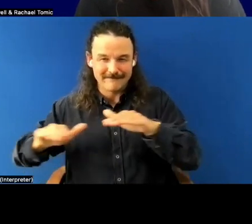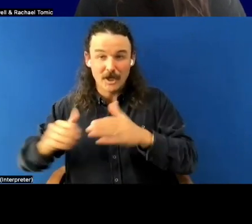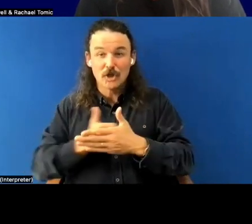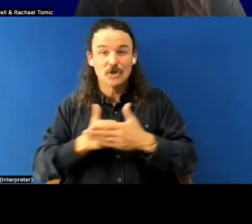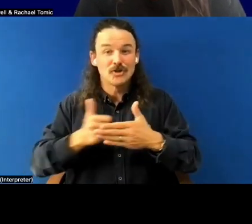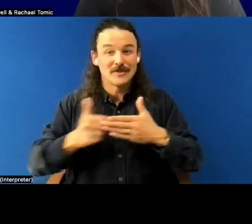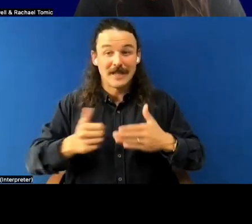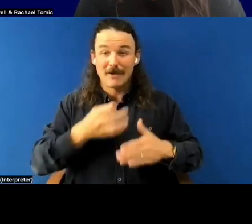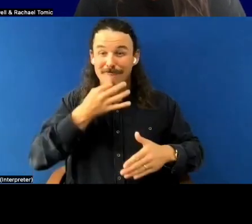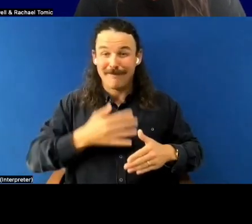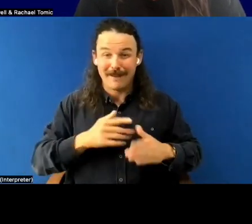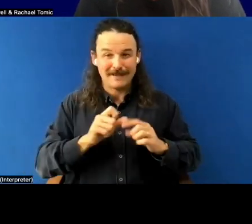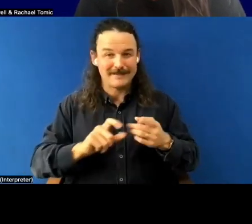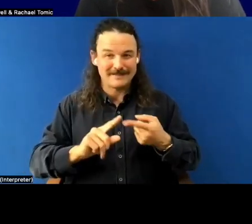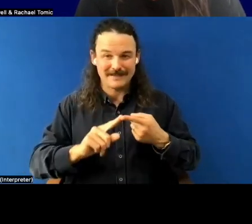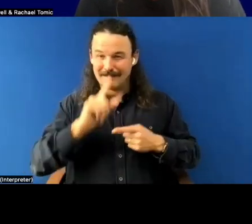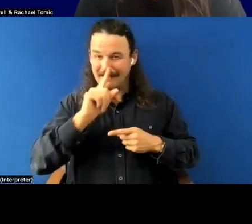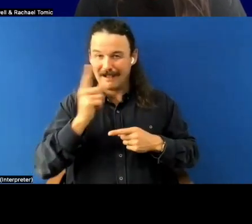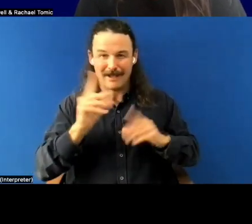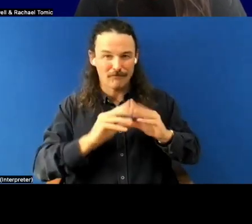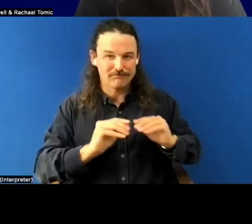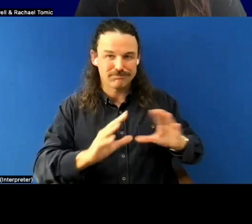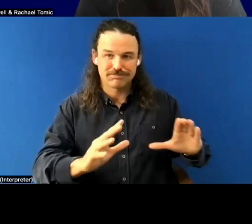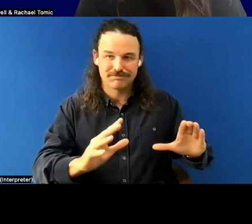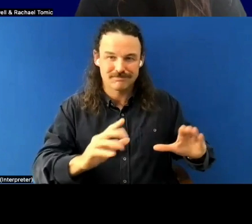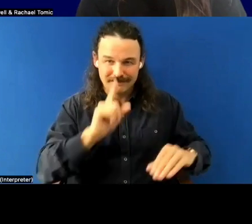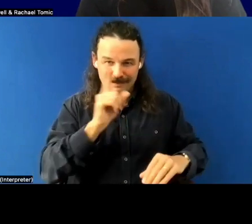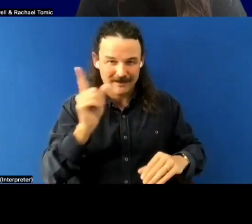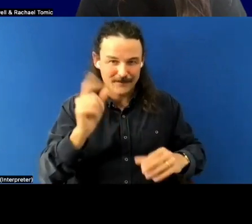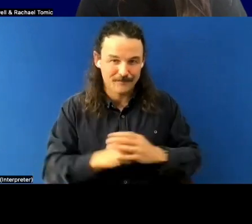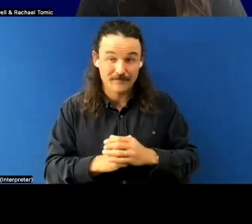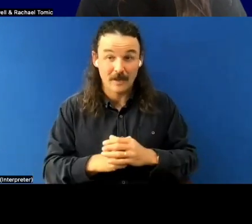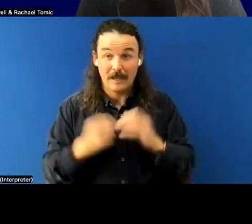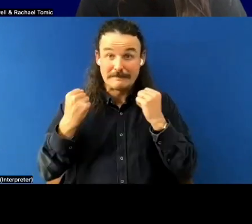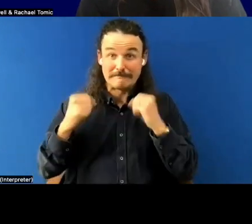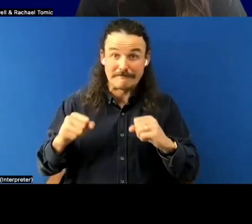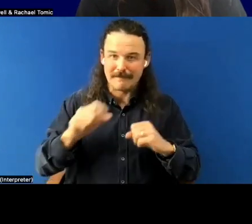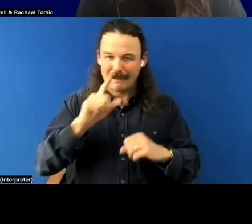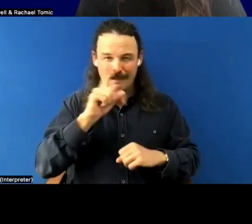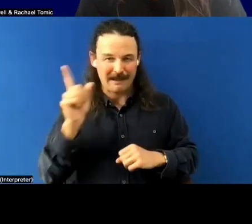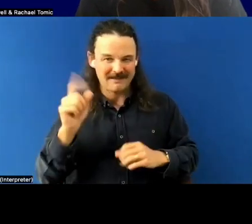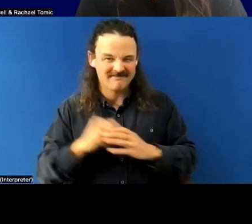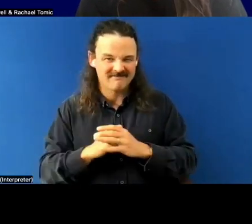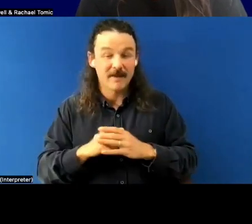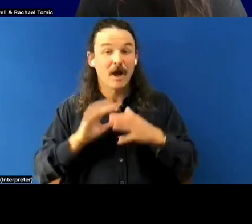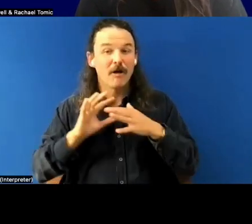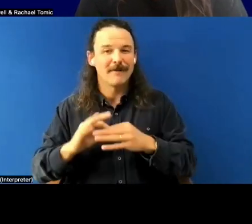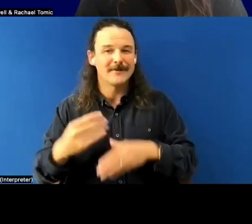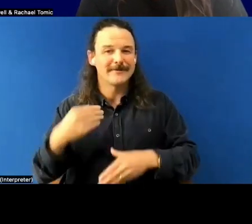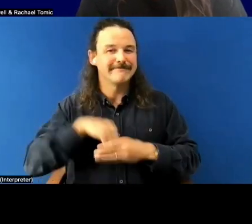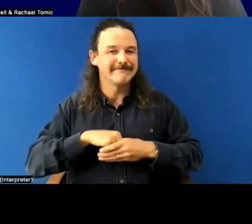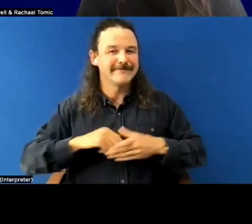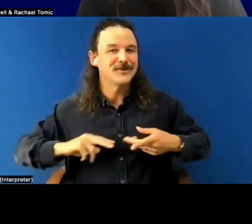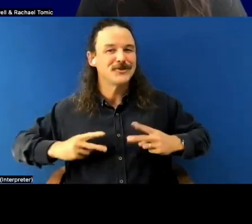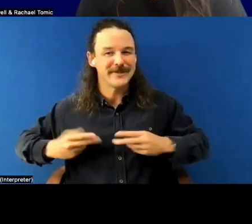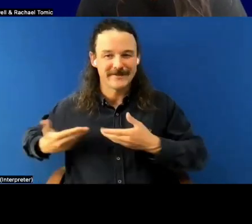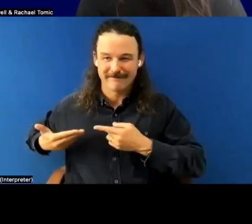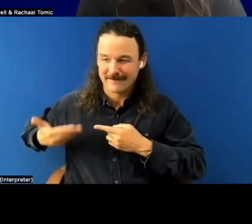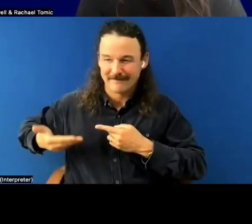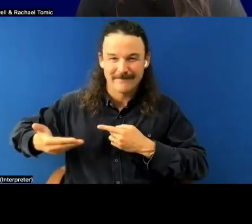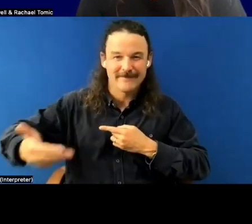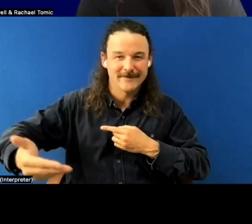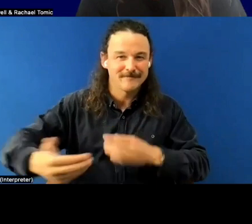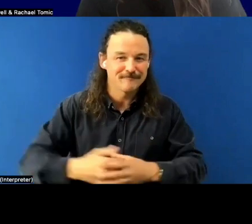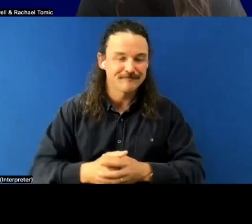cannot be prevented and has a genetic origin. In our experience,